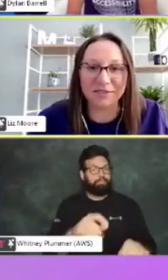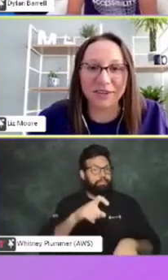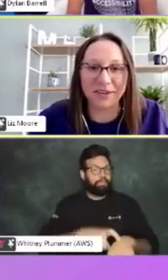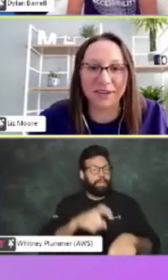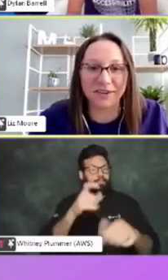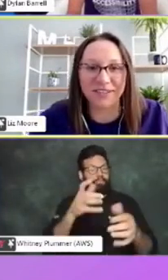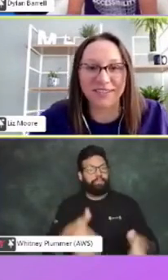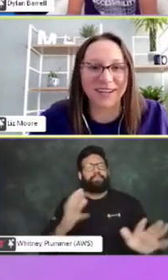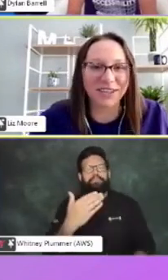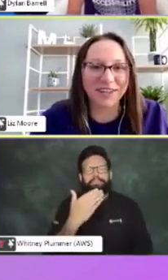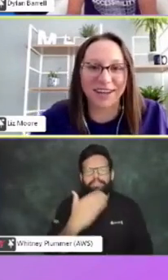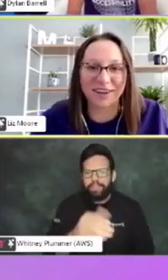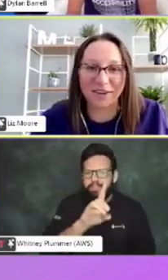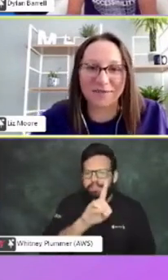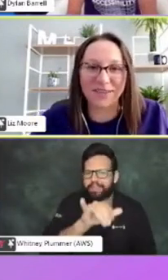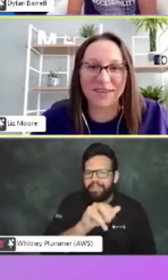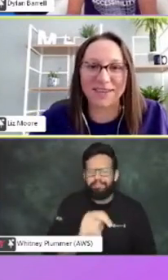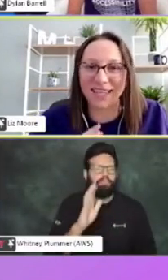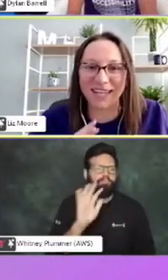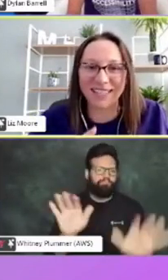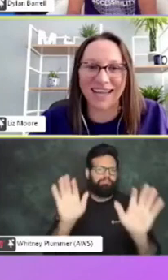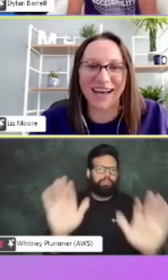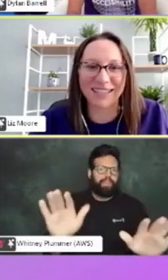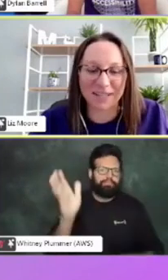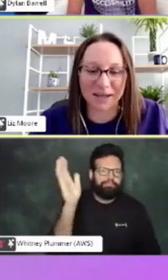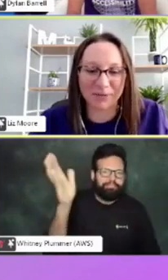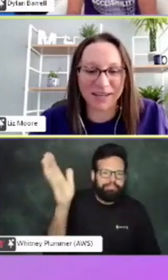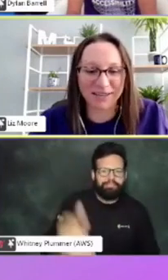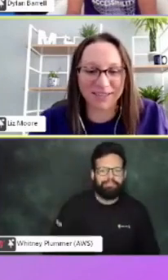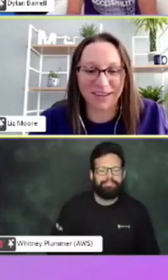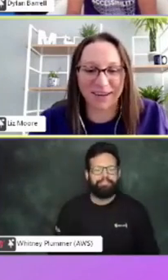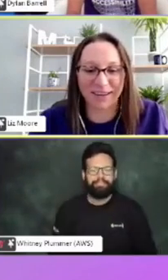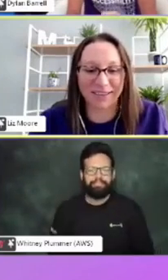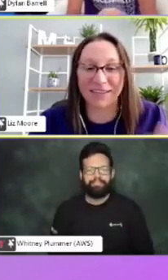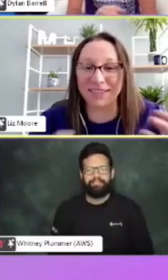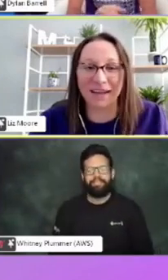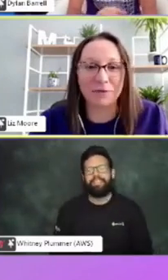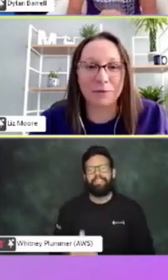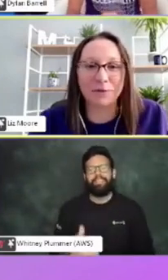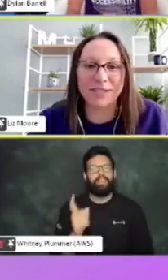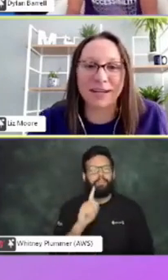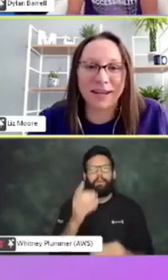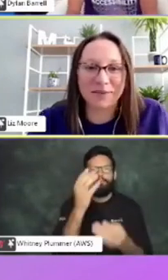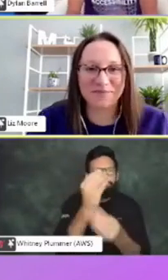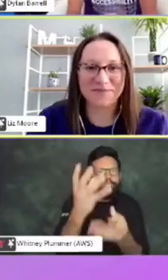for a great session on all of the latest axe updates. And thanks to everyone for attending.